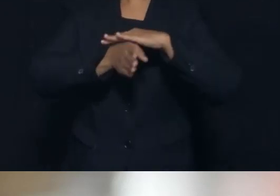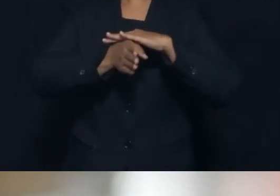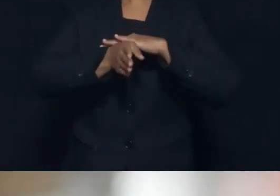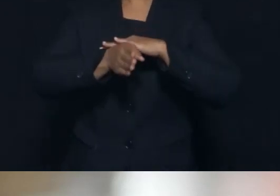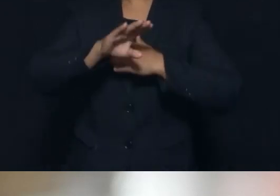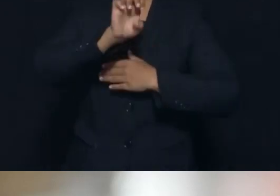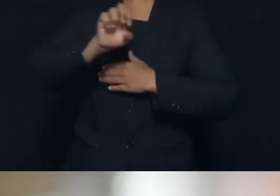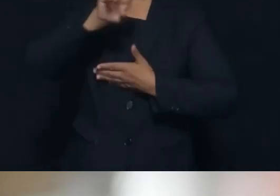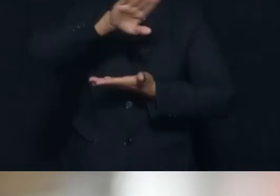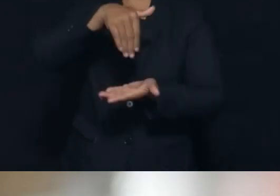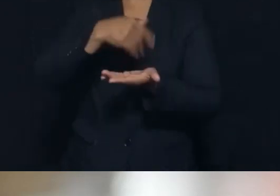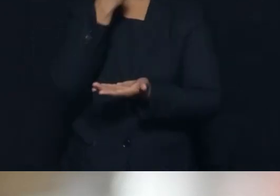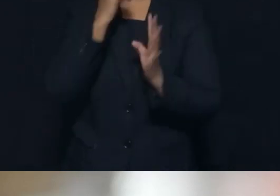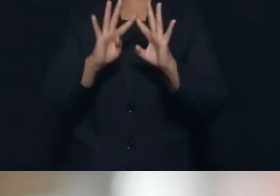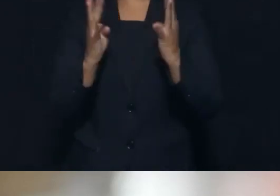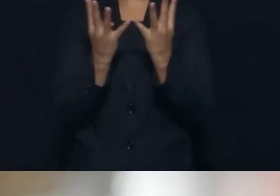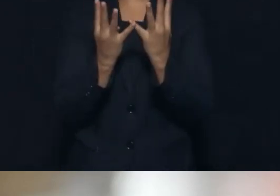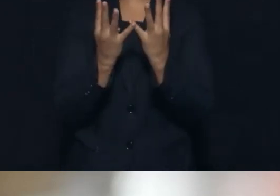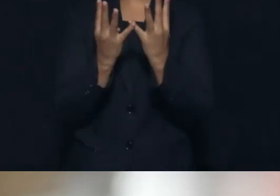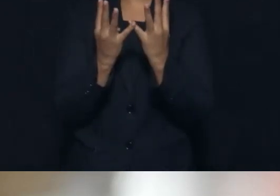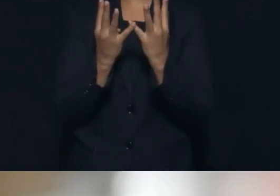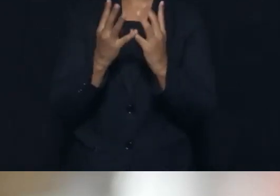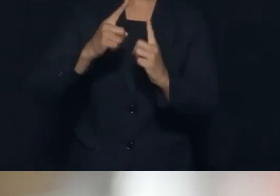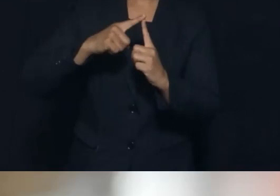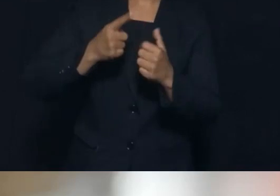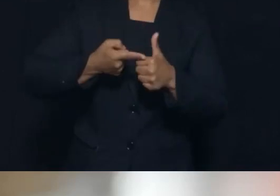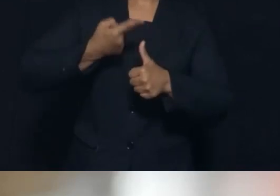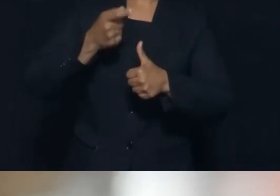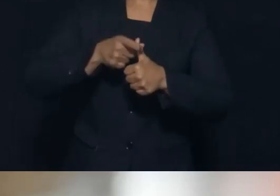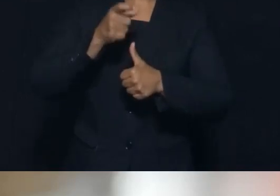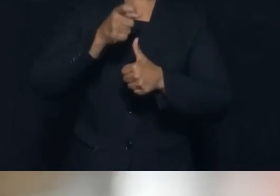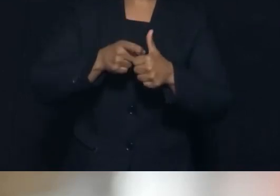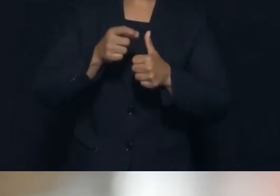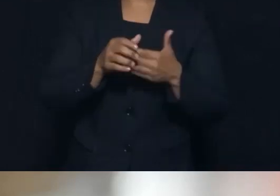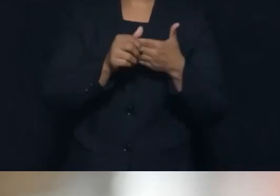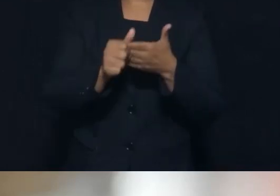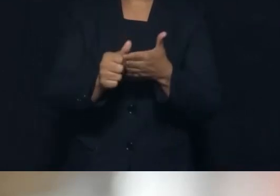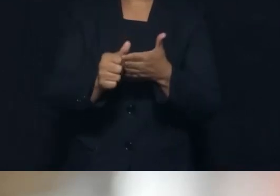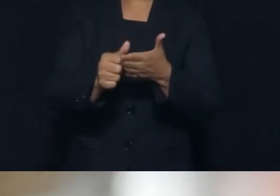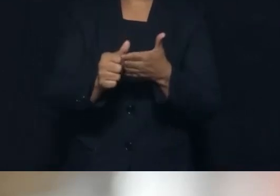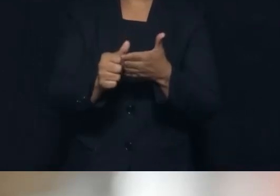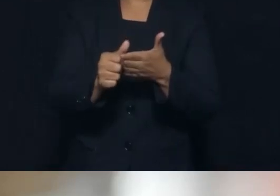necessity for accessibility because it is important to have a pool of excellent professionals, training on accessibility.